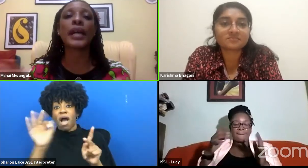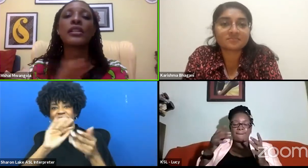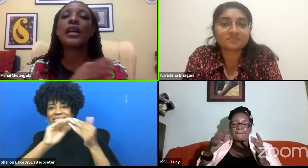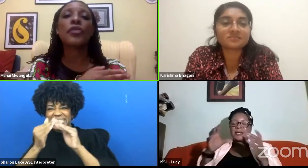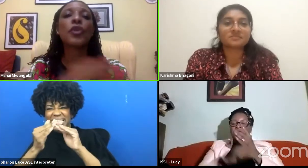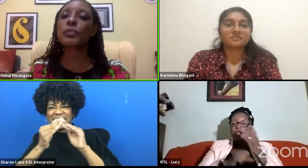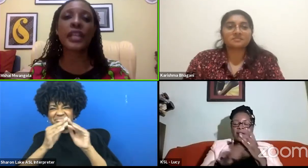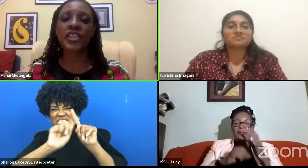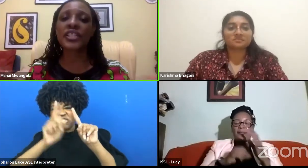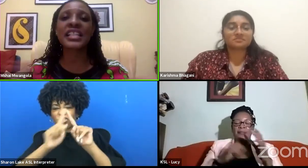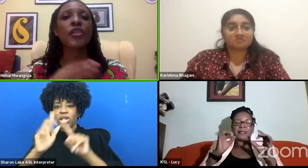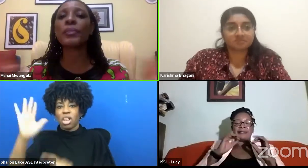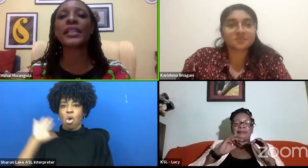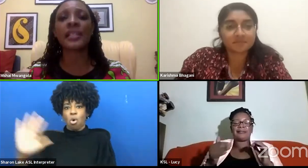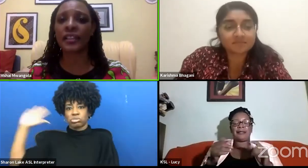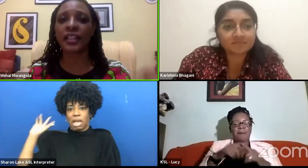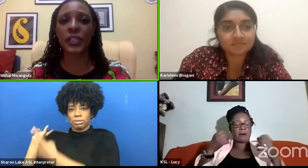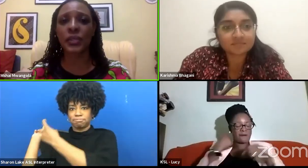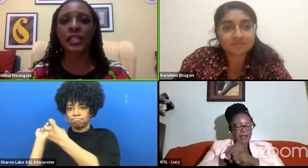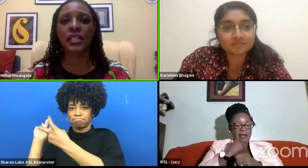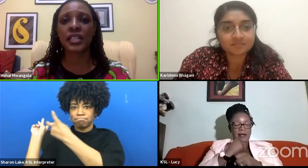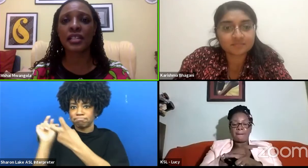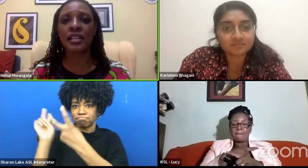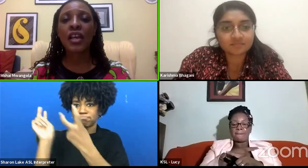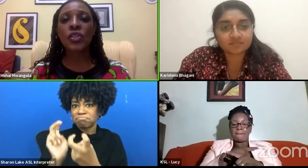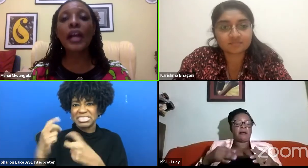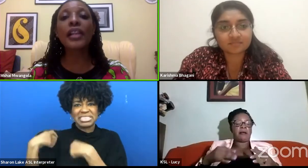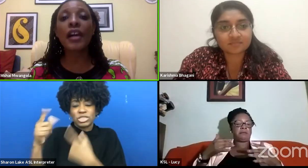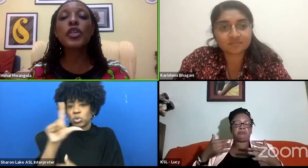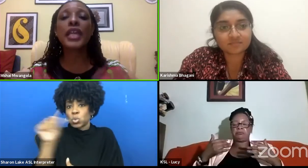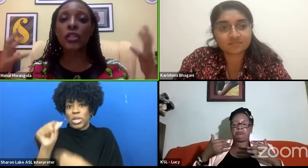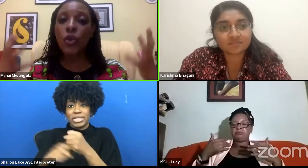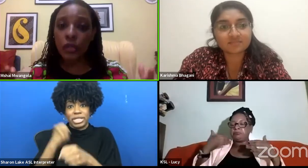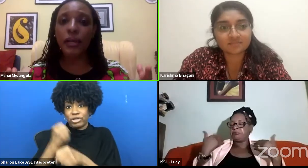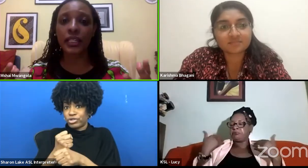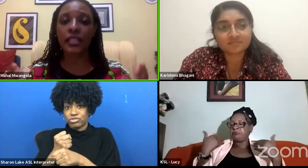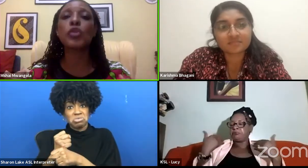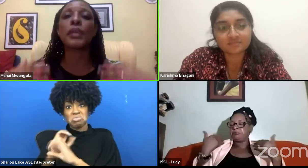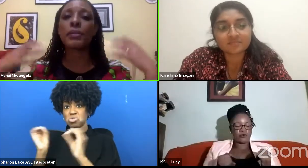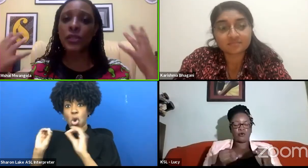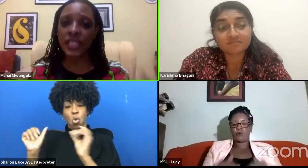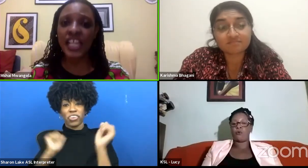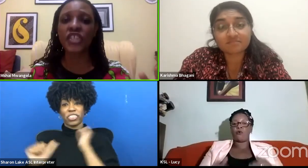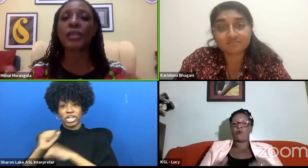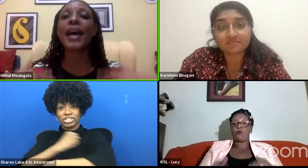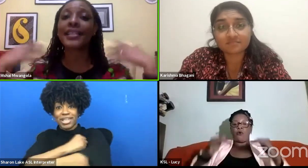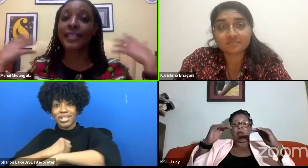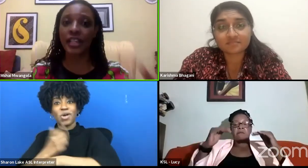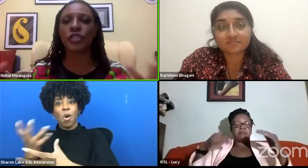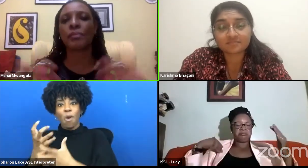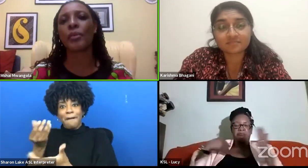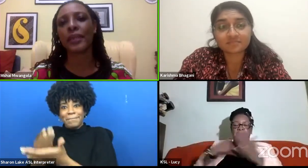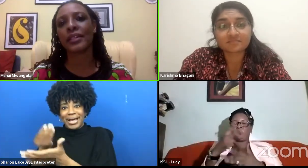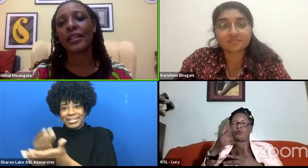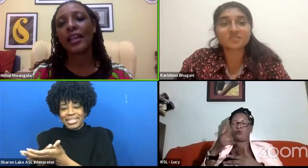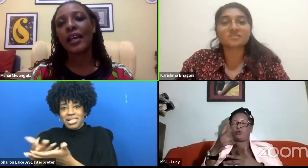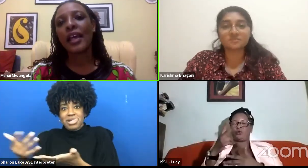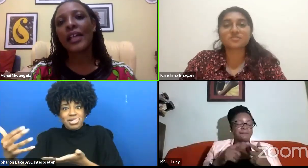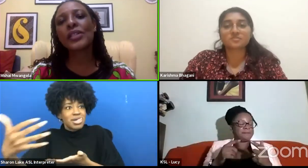and those productions have not been done in the last 20 years. So I'd love to get good money to be able to stage them and stage them properly.